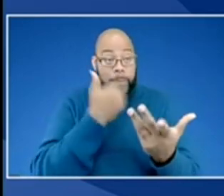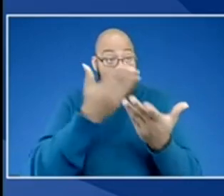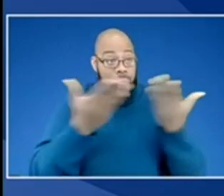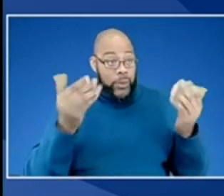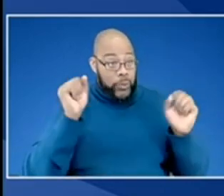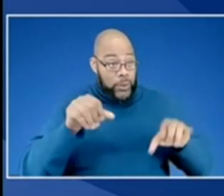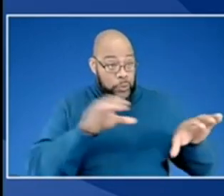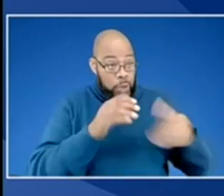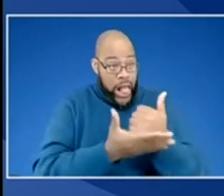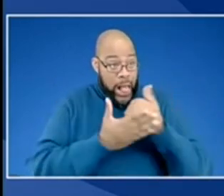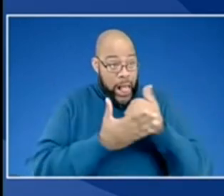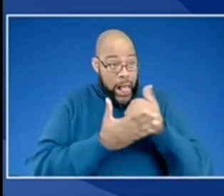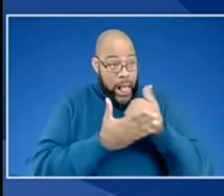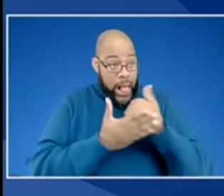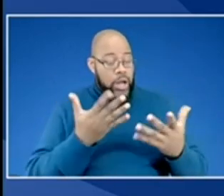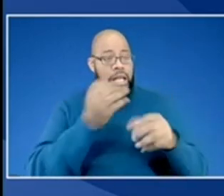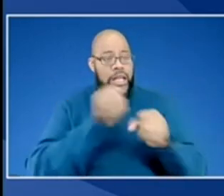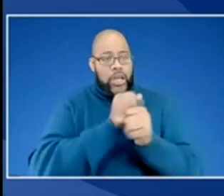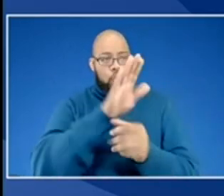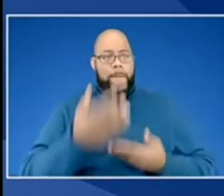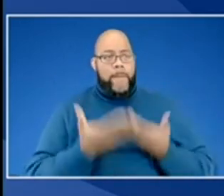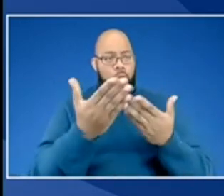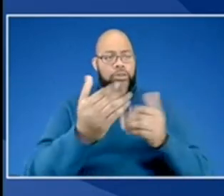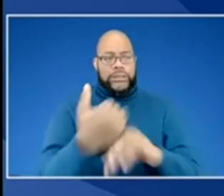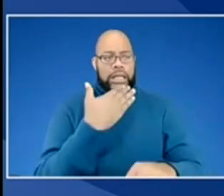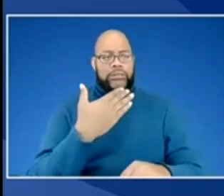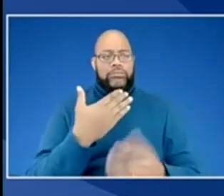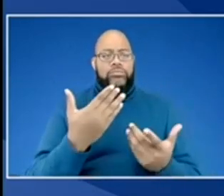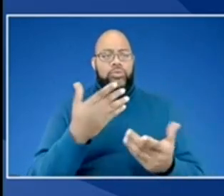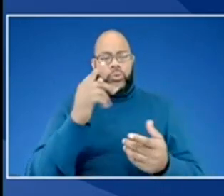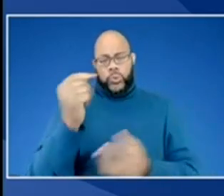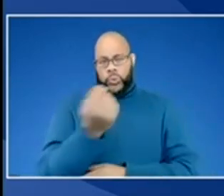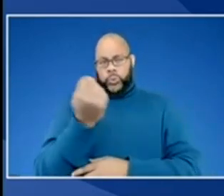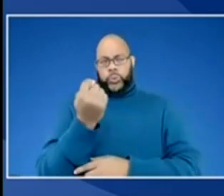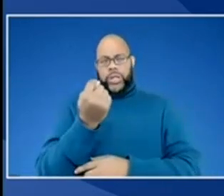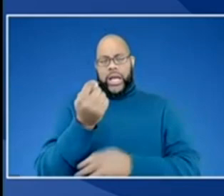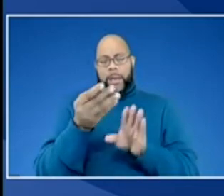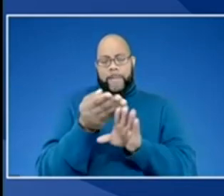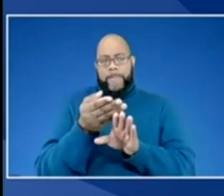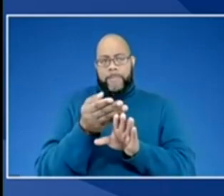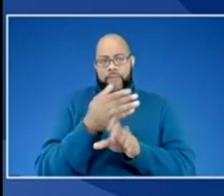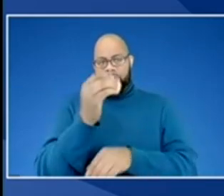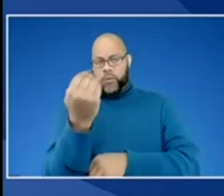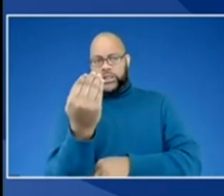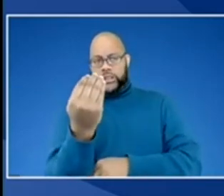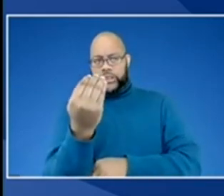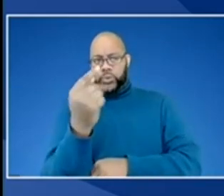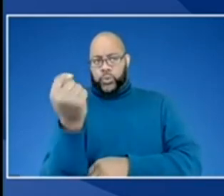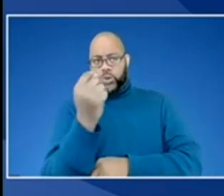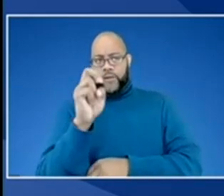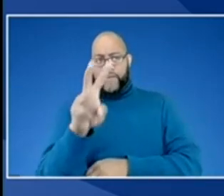help us is to get your proposals to us no later than Tuesday the 14th. That will certainly help us.